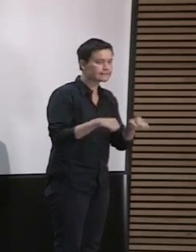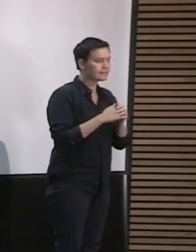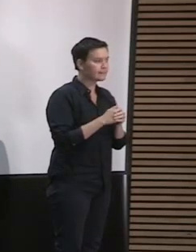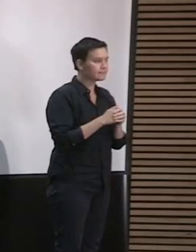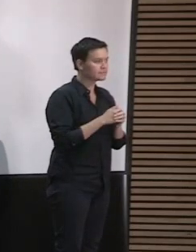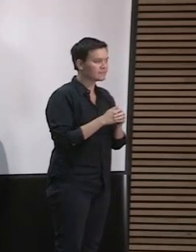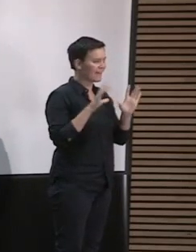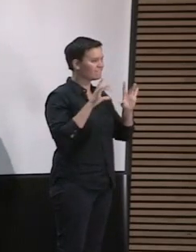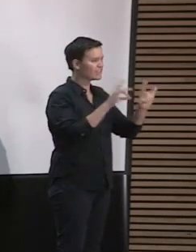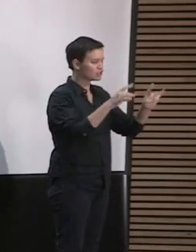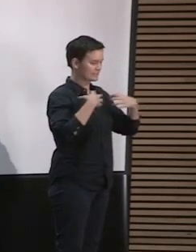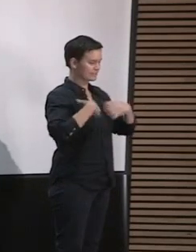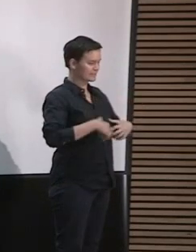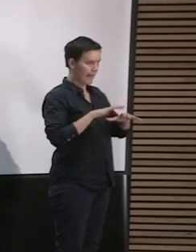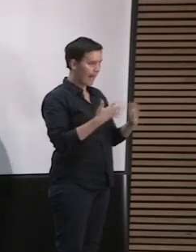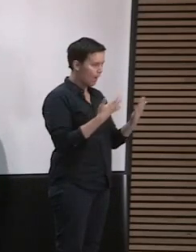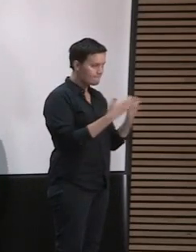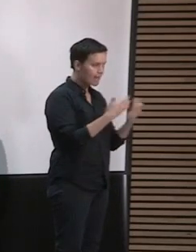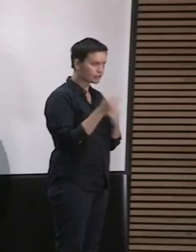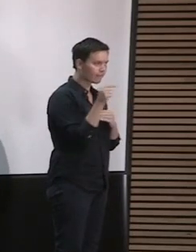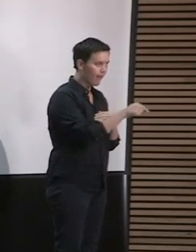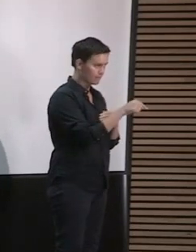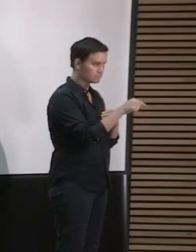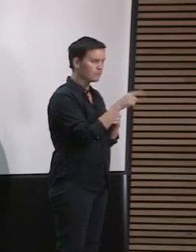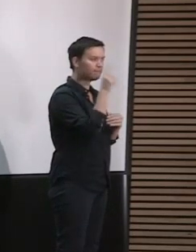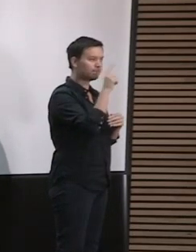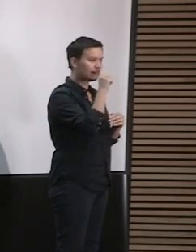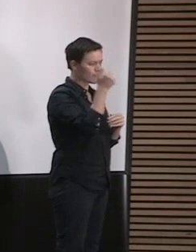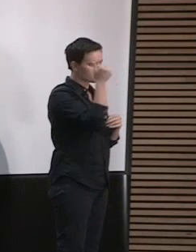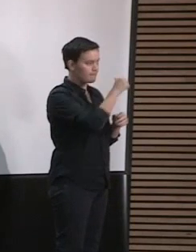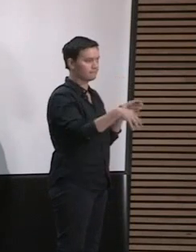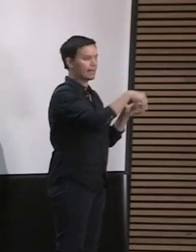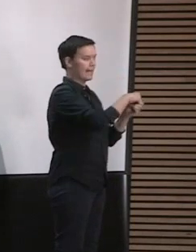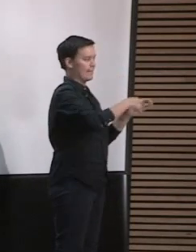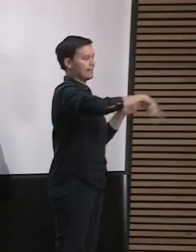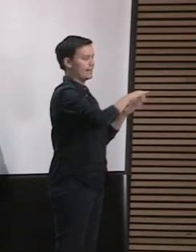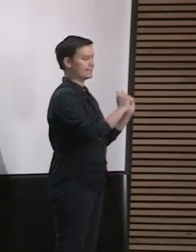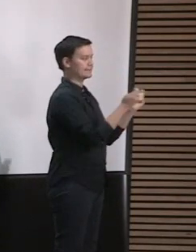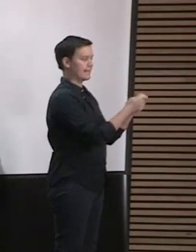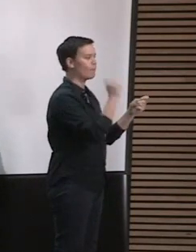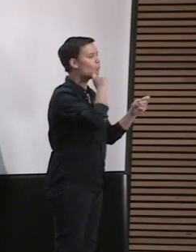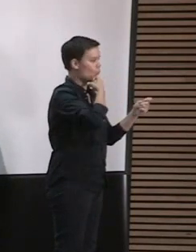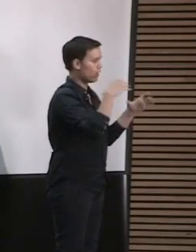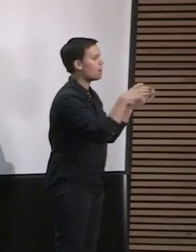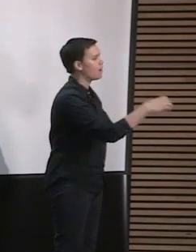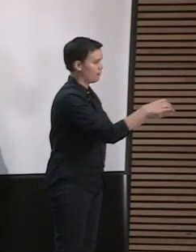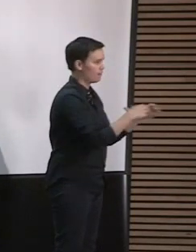our health and border systems and the management of infectious diseases. He I